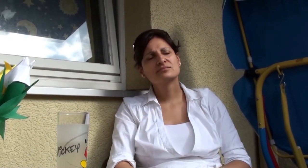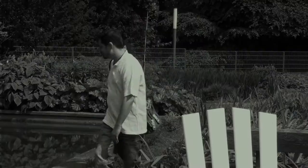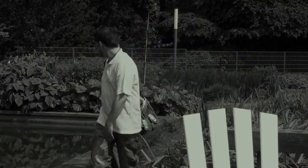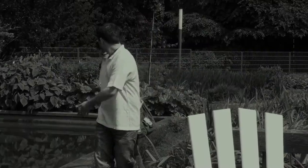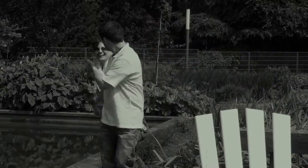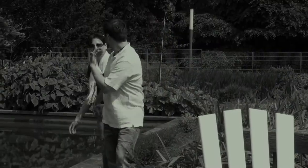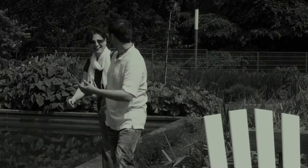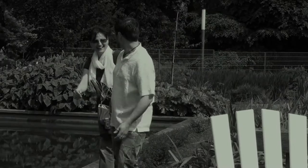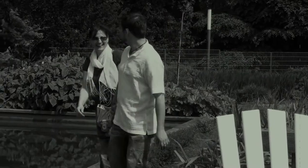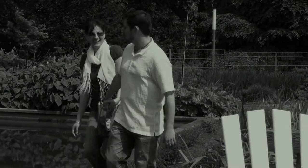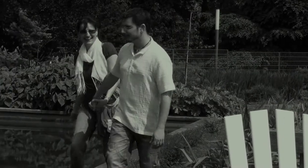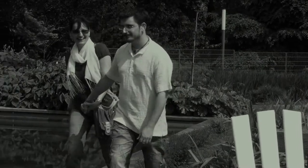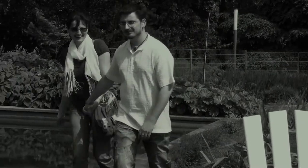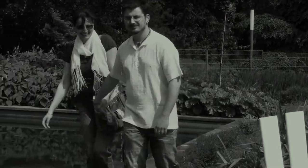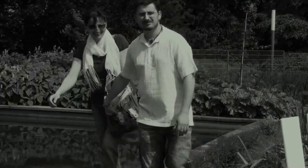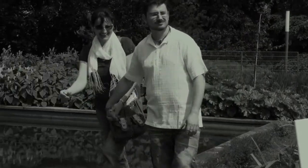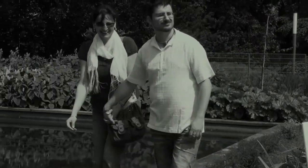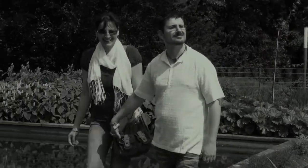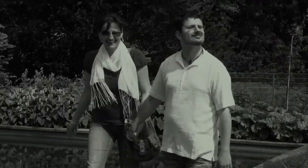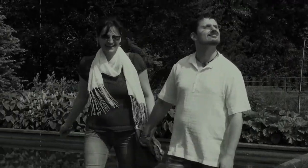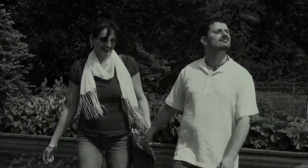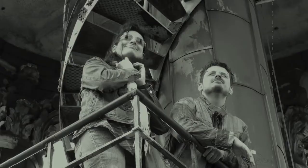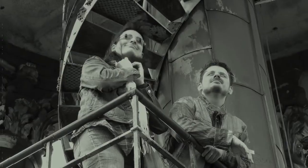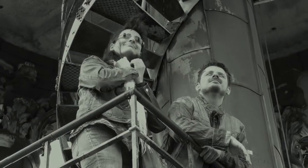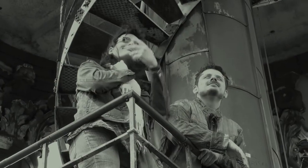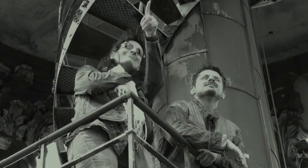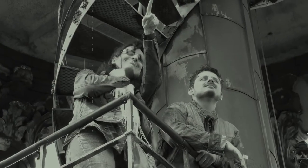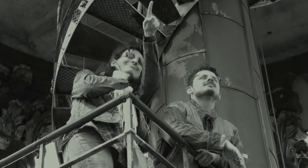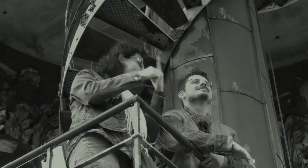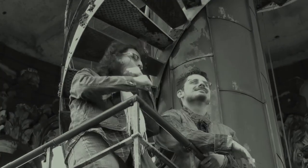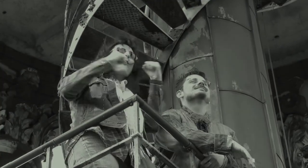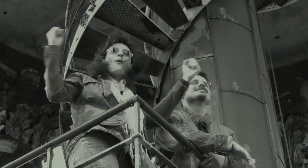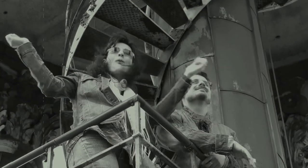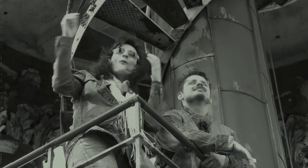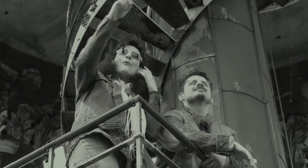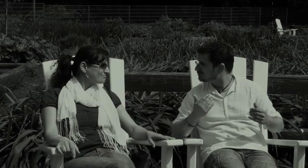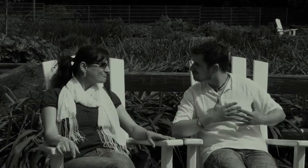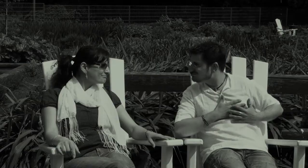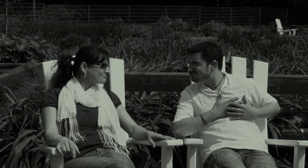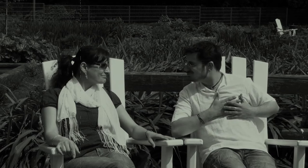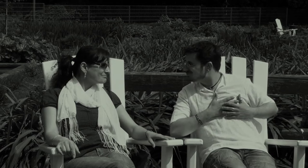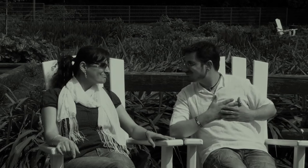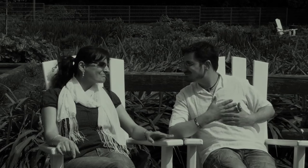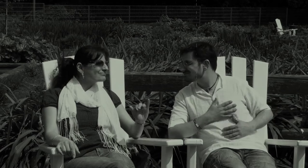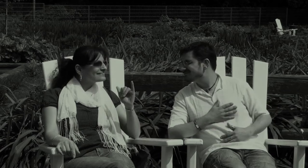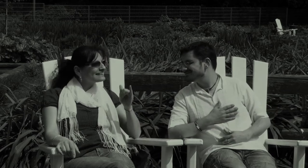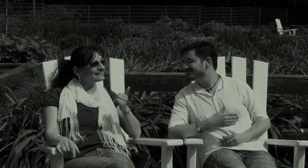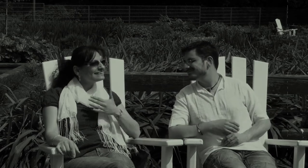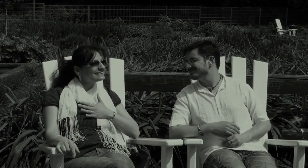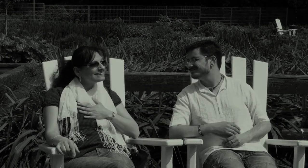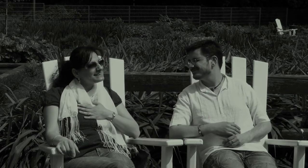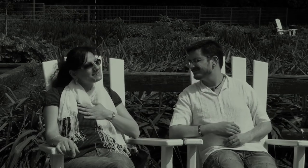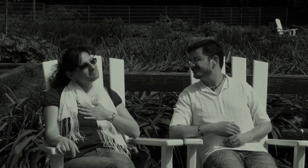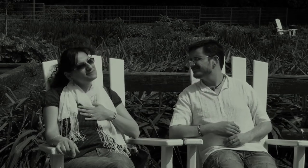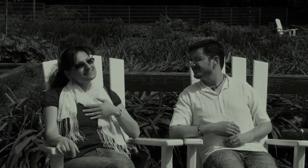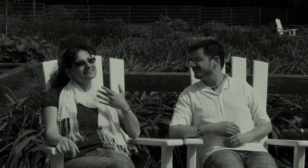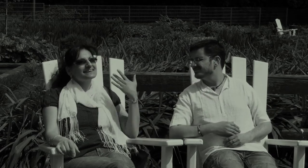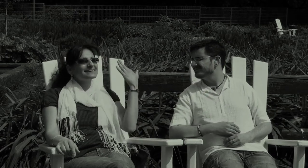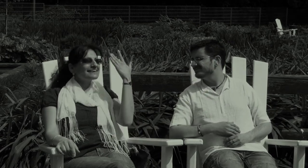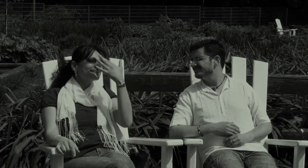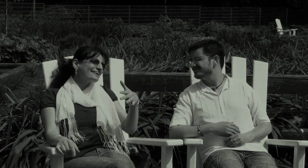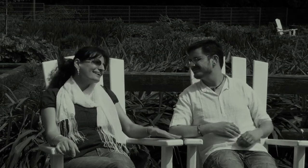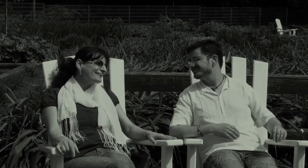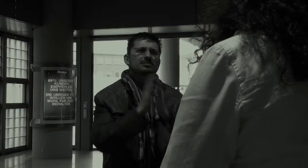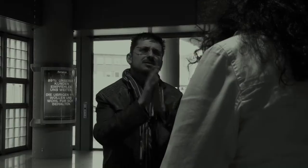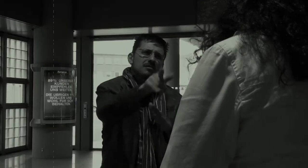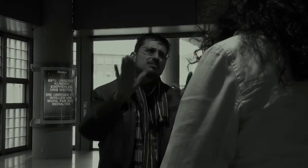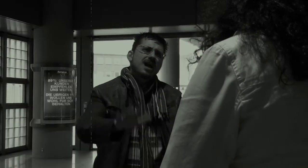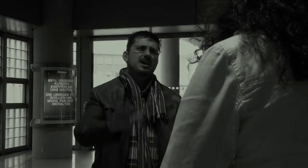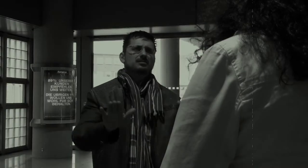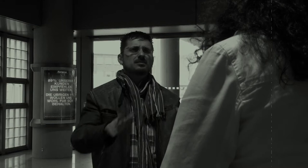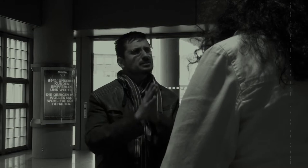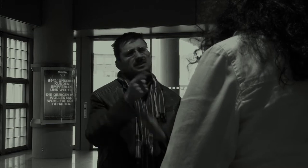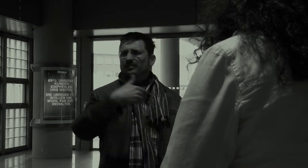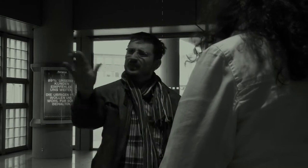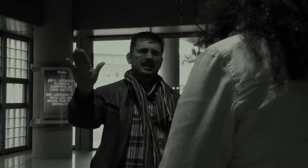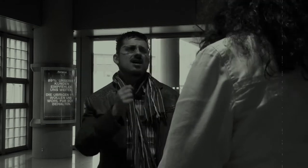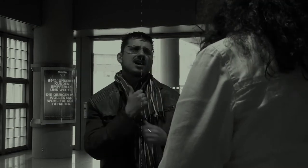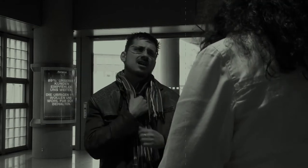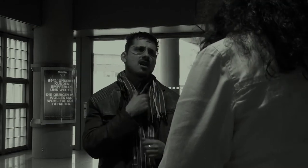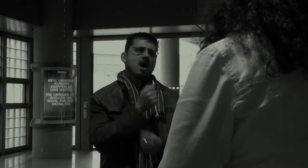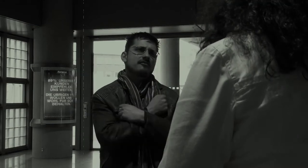(RETROSPECTION)